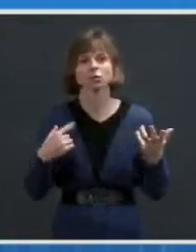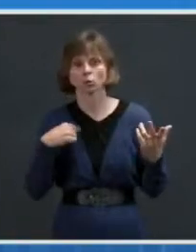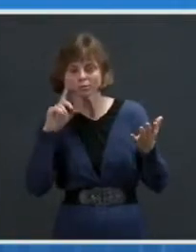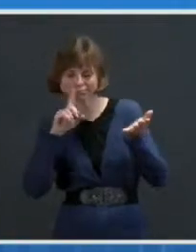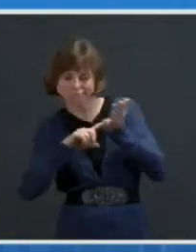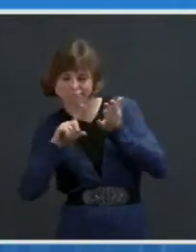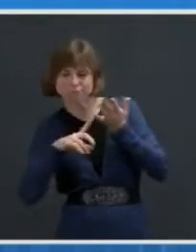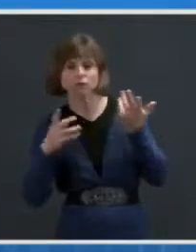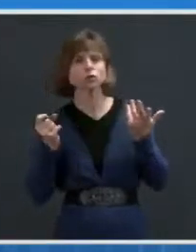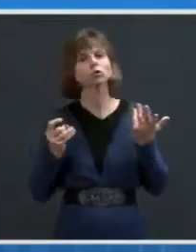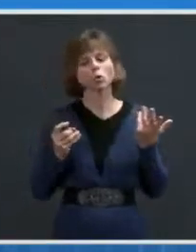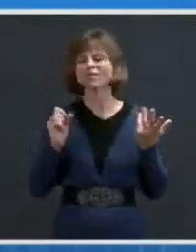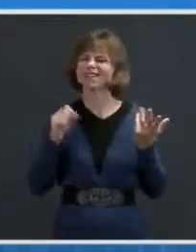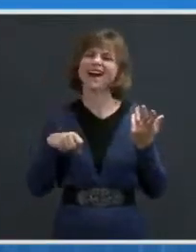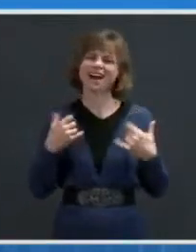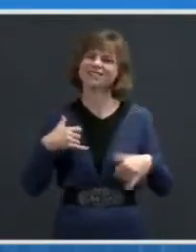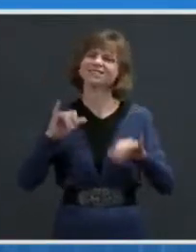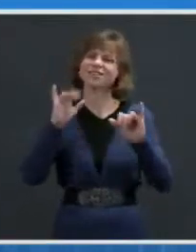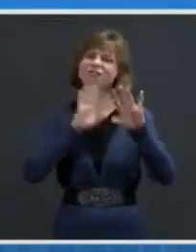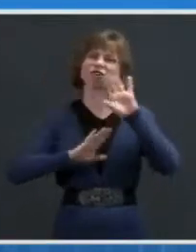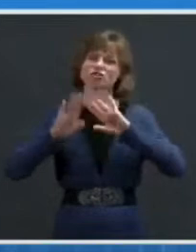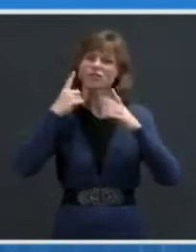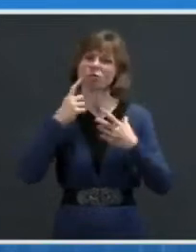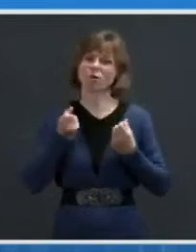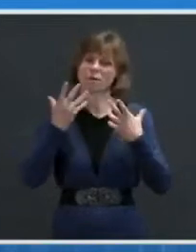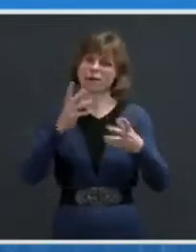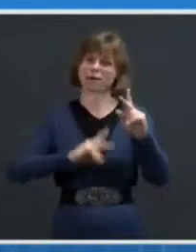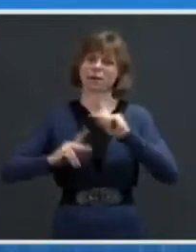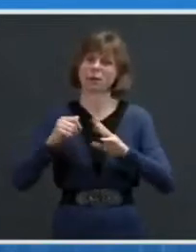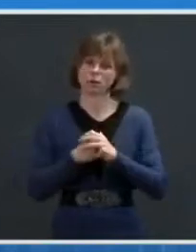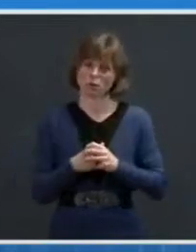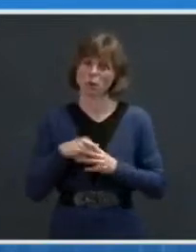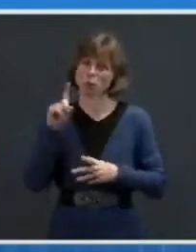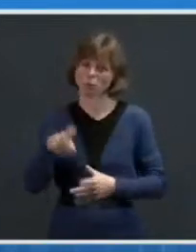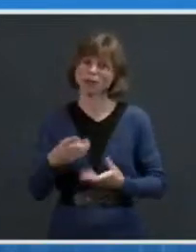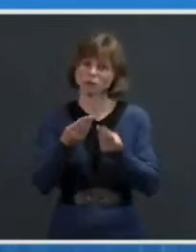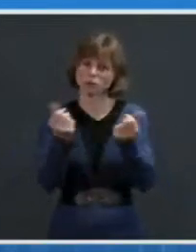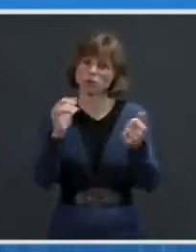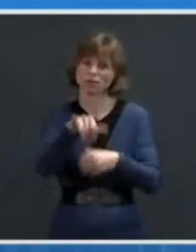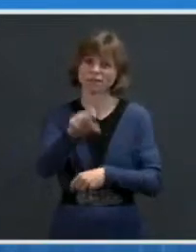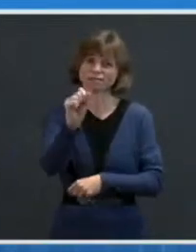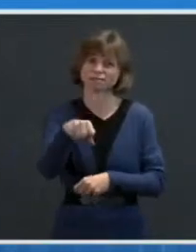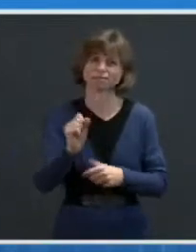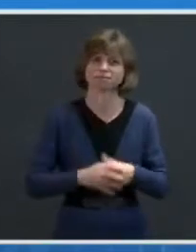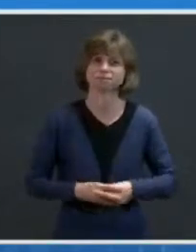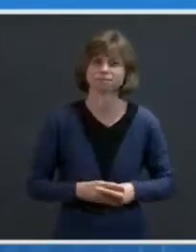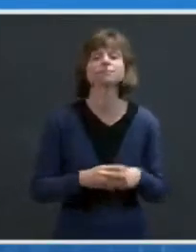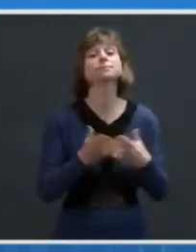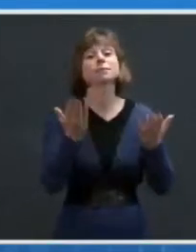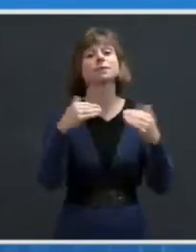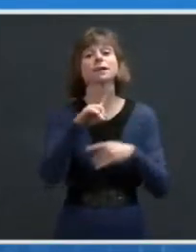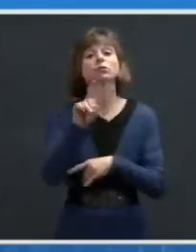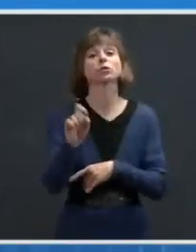PROVIDE WHETHER THOSE ARE CALL CENTERS TO HELP NAVIGATE THE SYSTEM. OVERALL, SCHEDULING REMAINS TOO